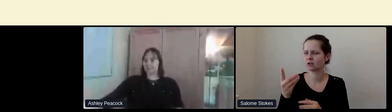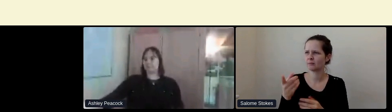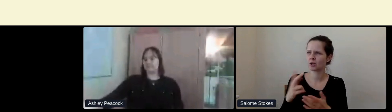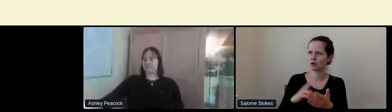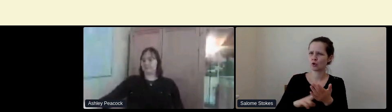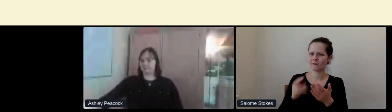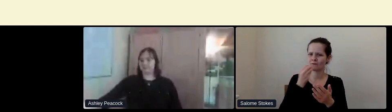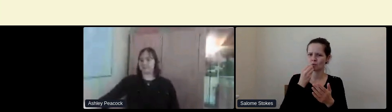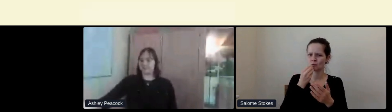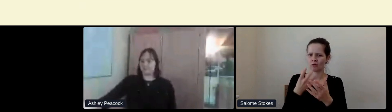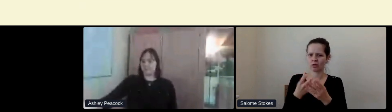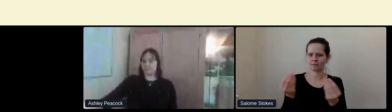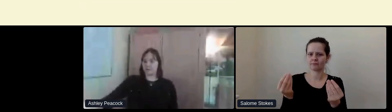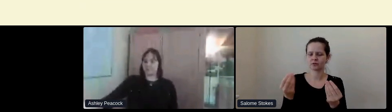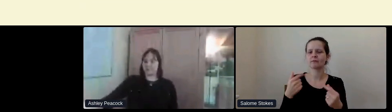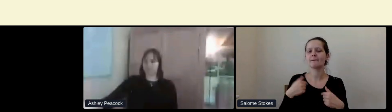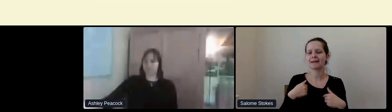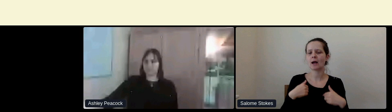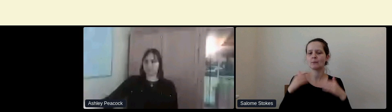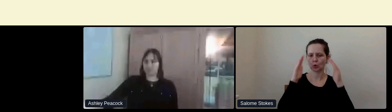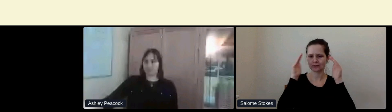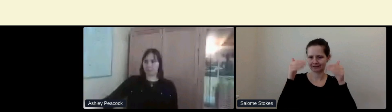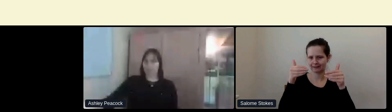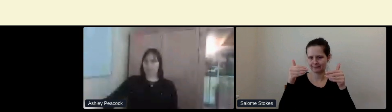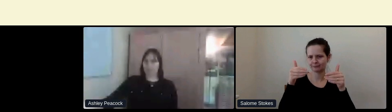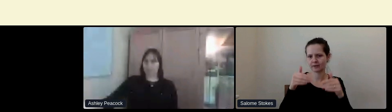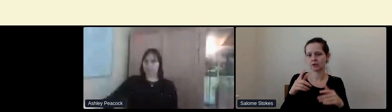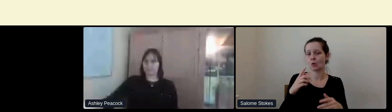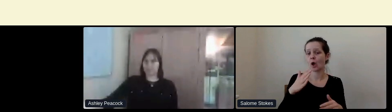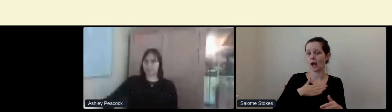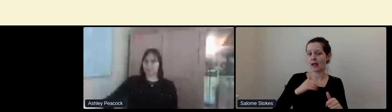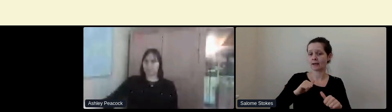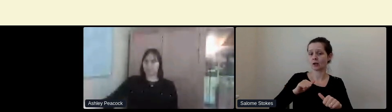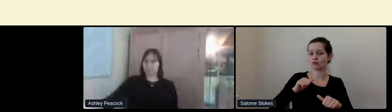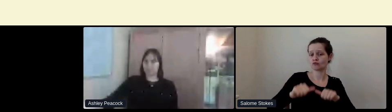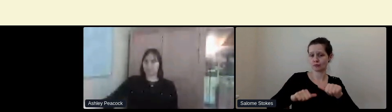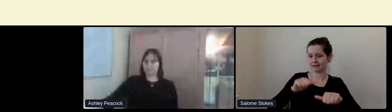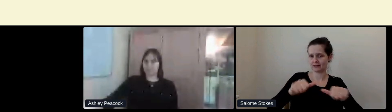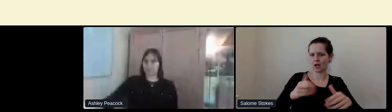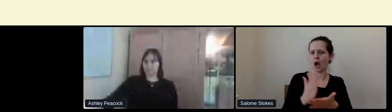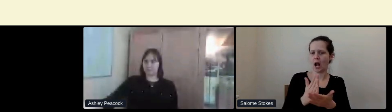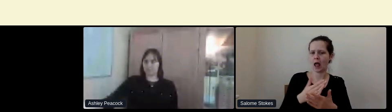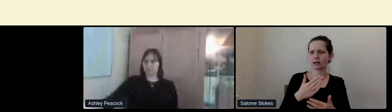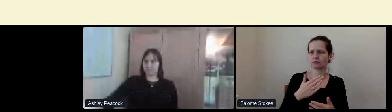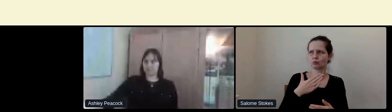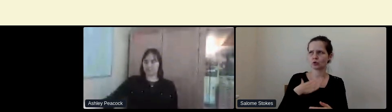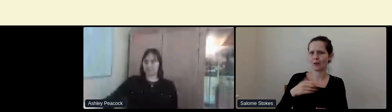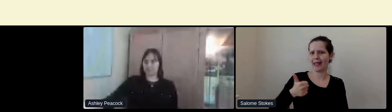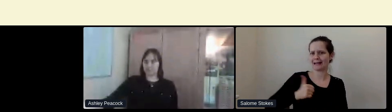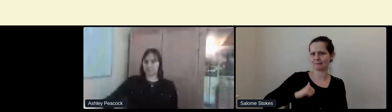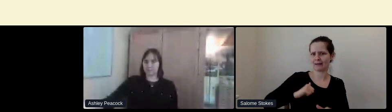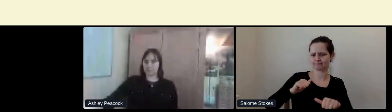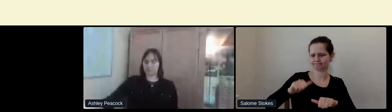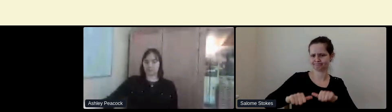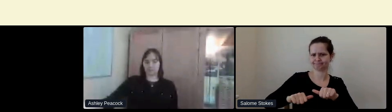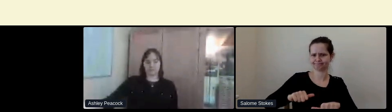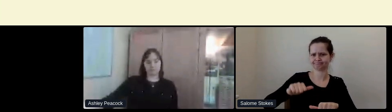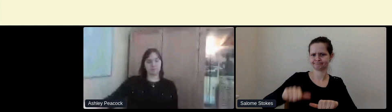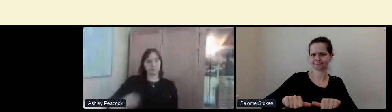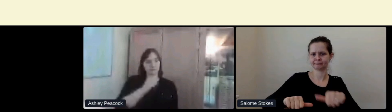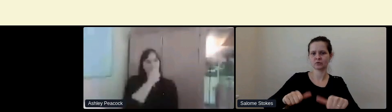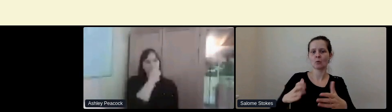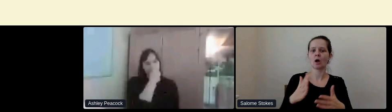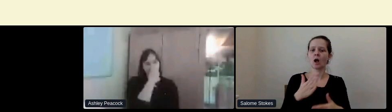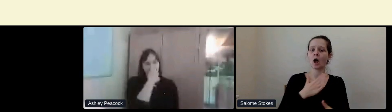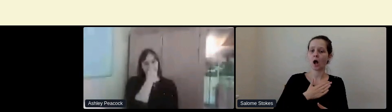with my autism the routine, the expectability is quite key. So I like to have the same lunch